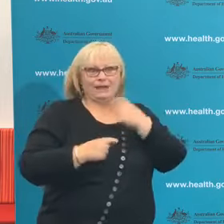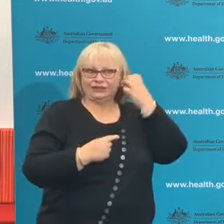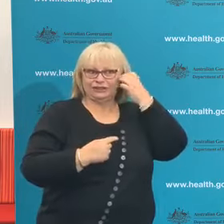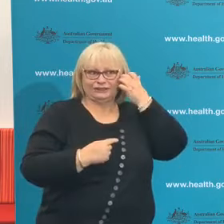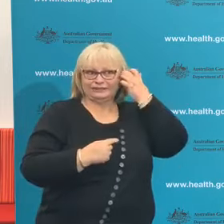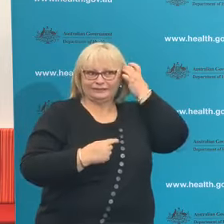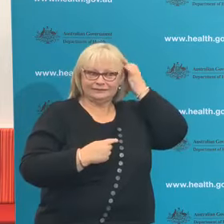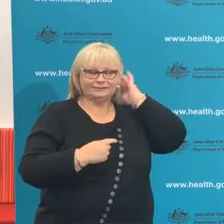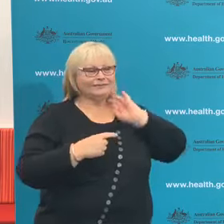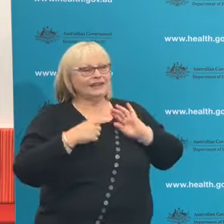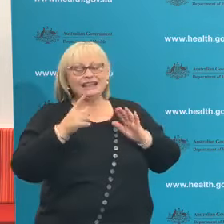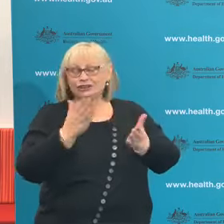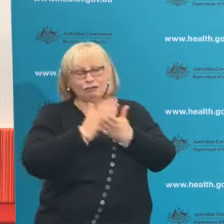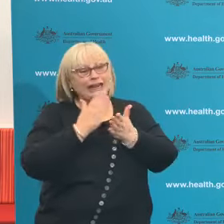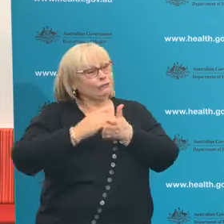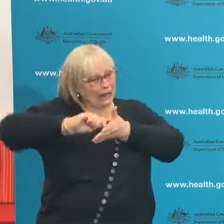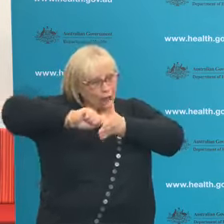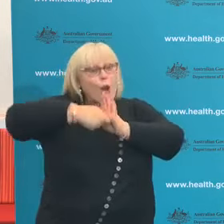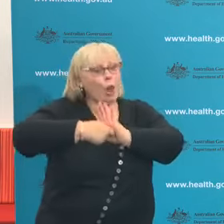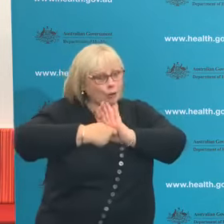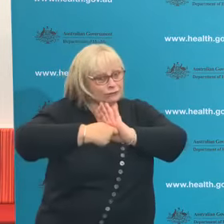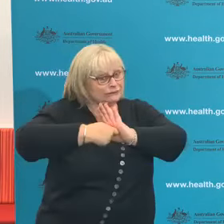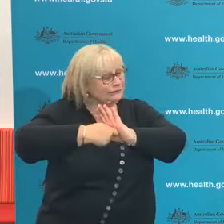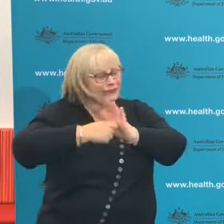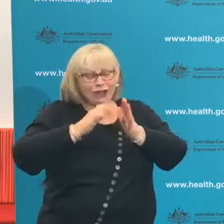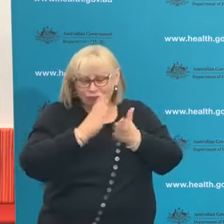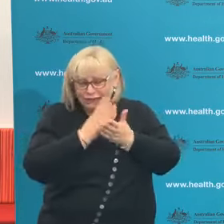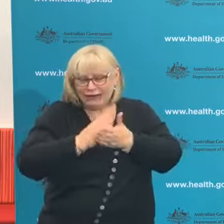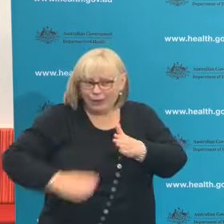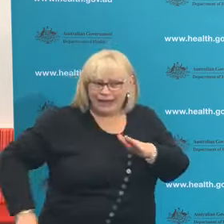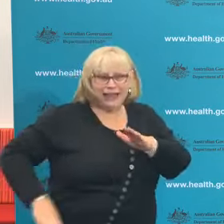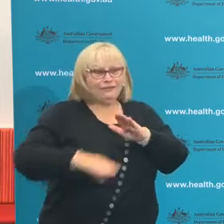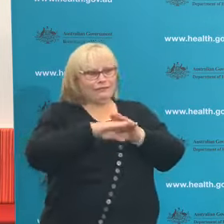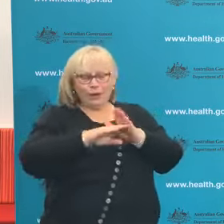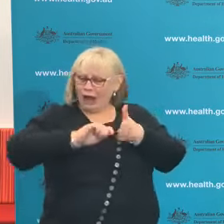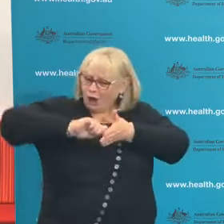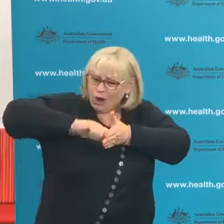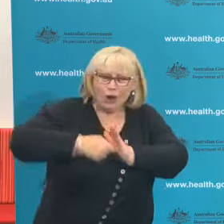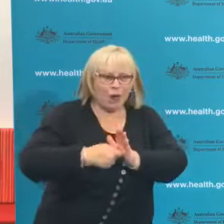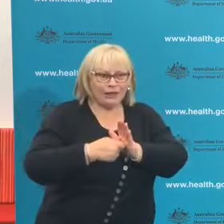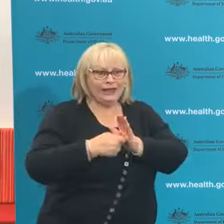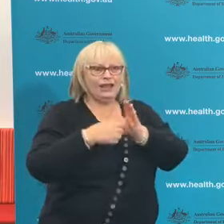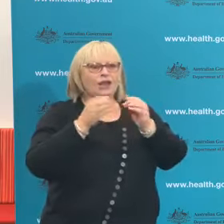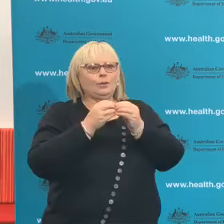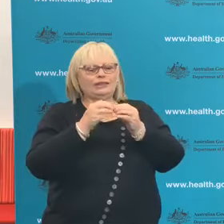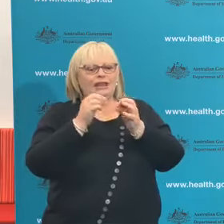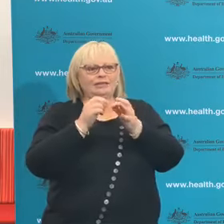locked this down so completely, so thoroughly, with a biosecurity rill, with